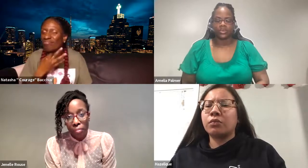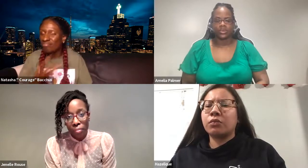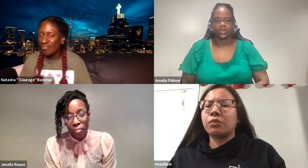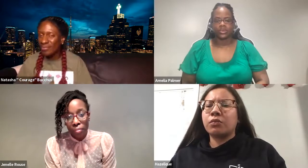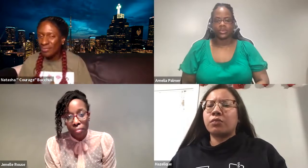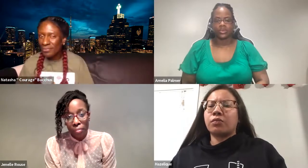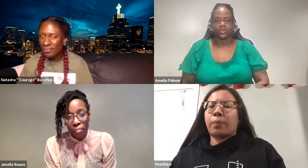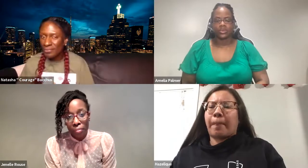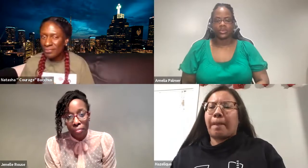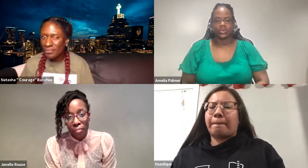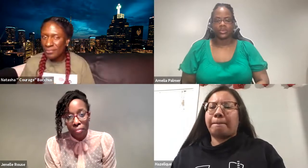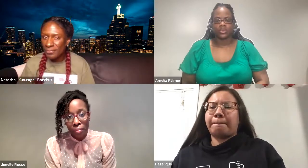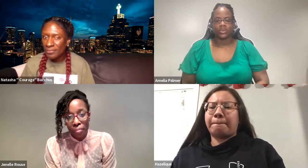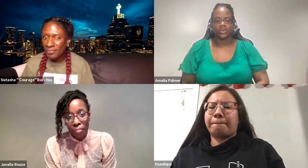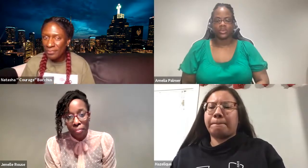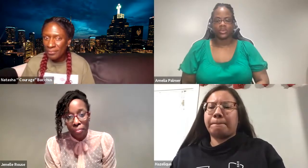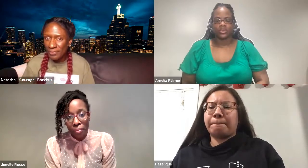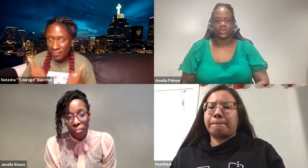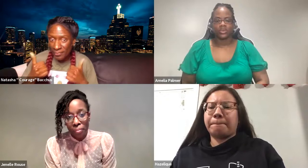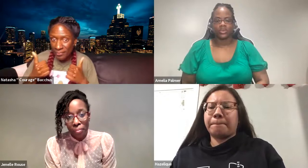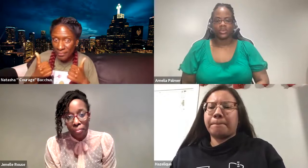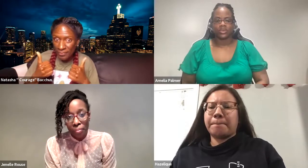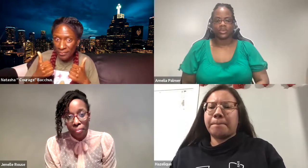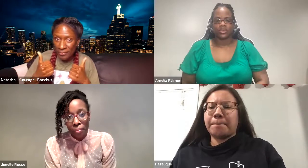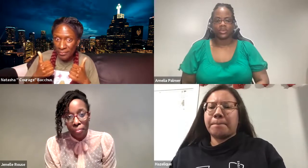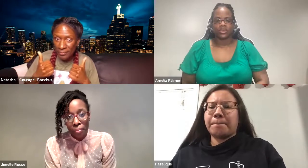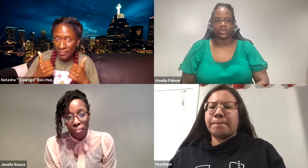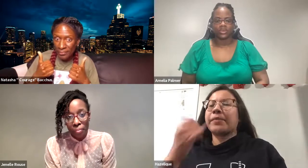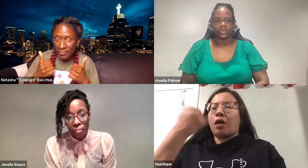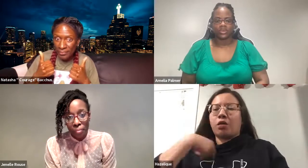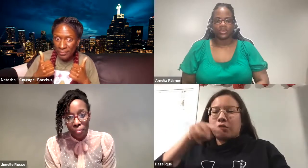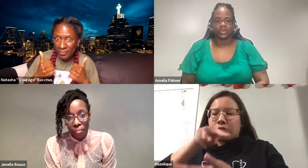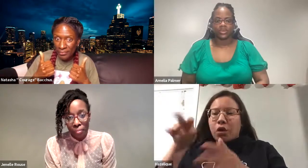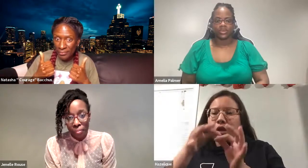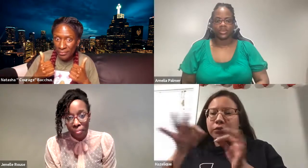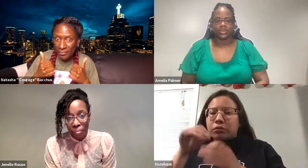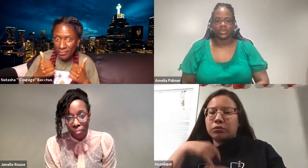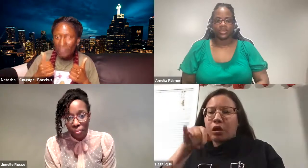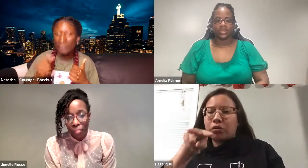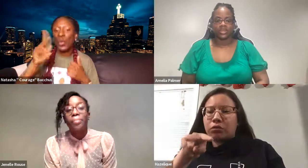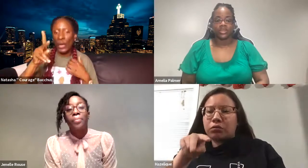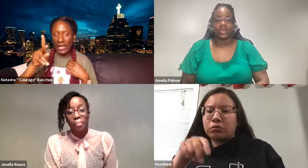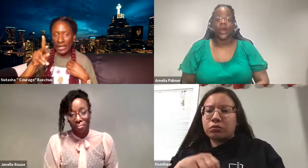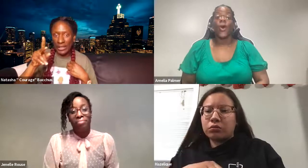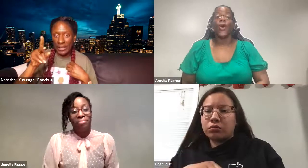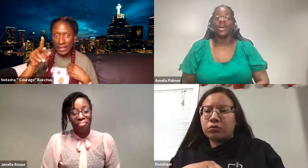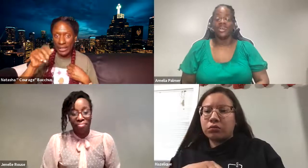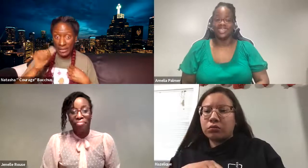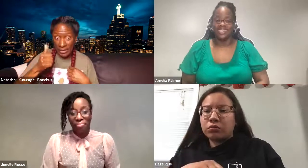what impact has that had on you, comparing the two and your experiences. are you good? - i'm just reading the the captions